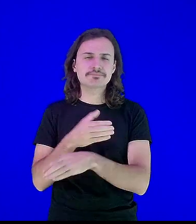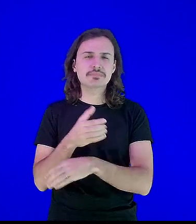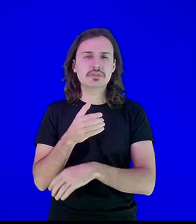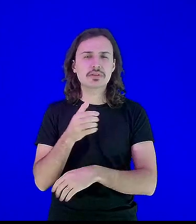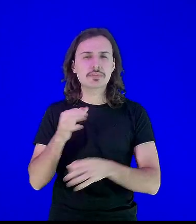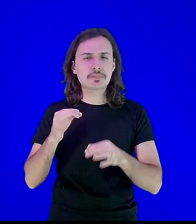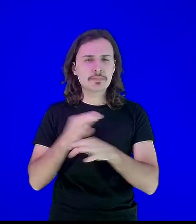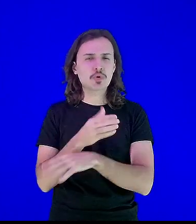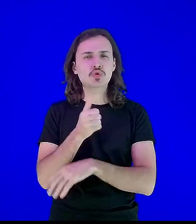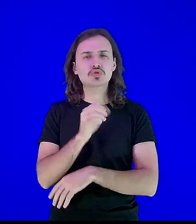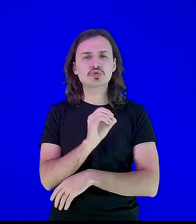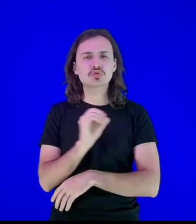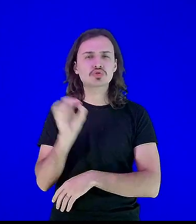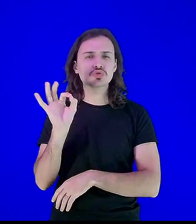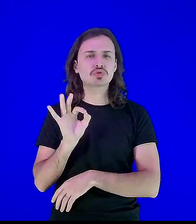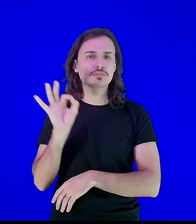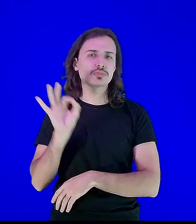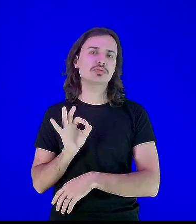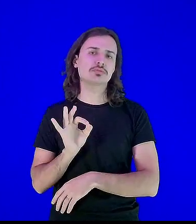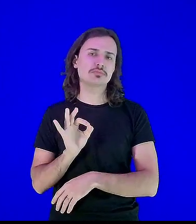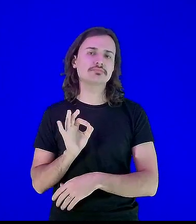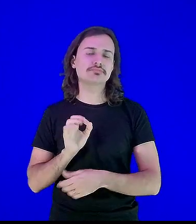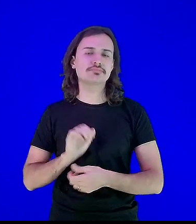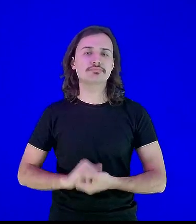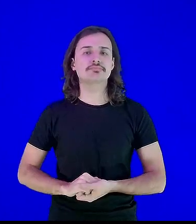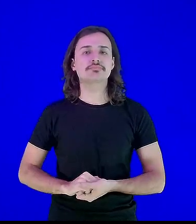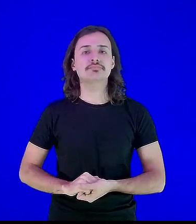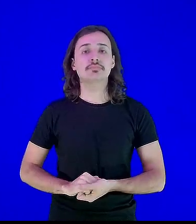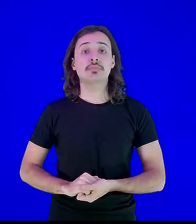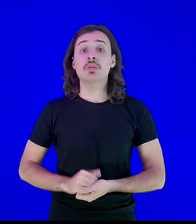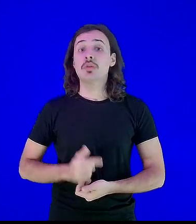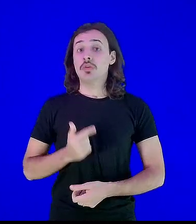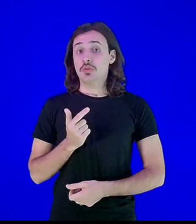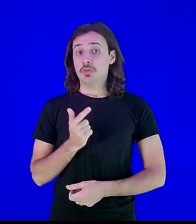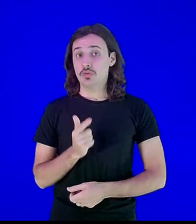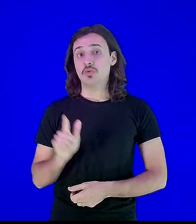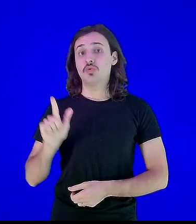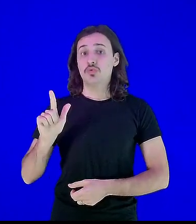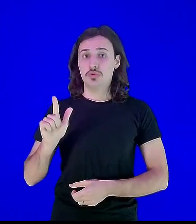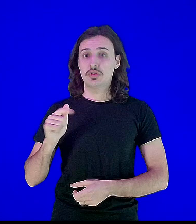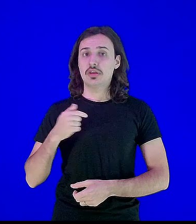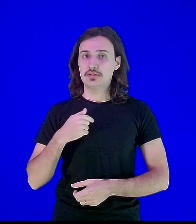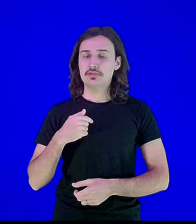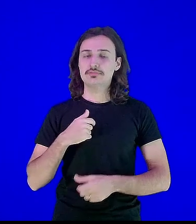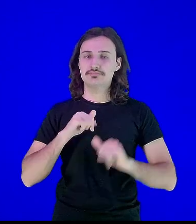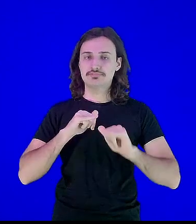also, one of the features I want to share with you is are* two, actually